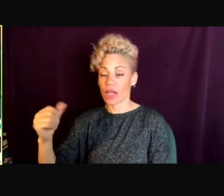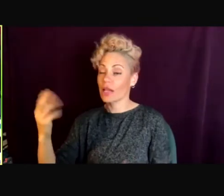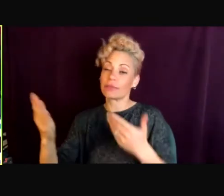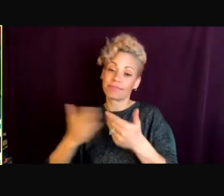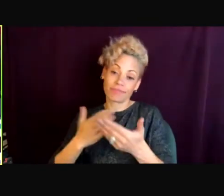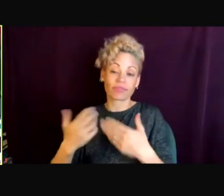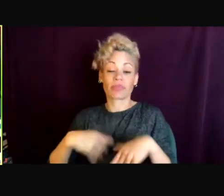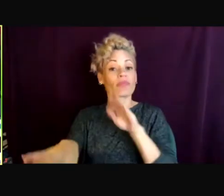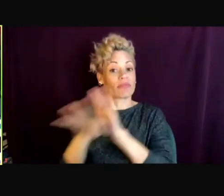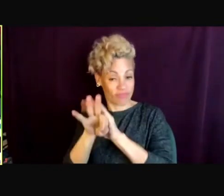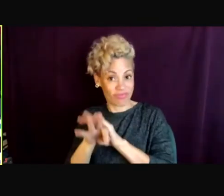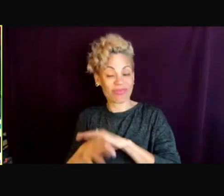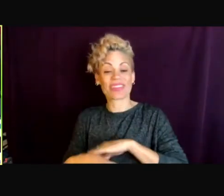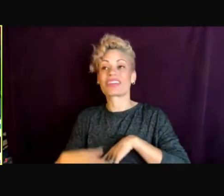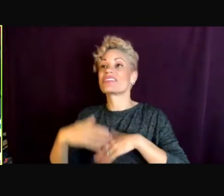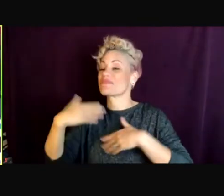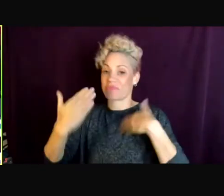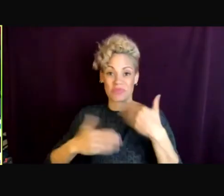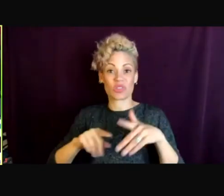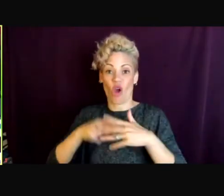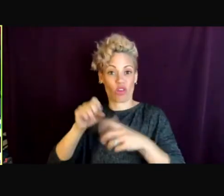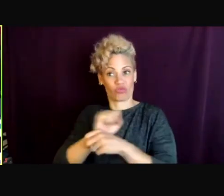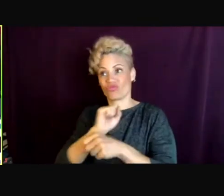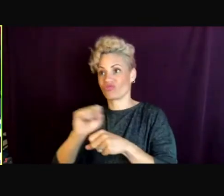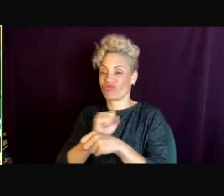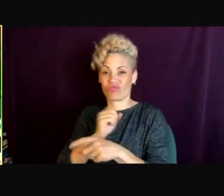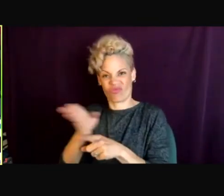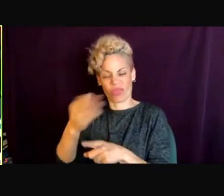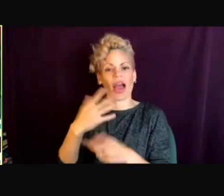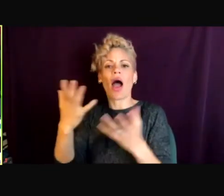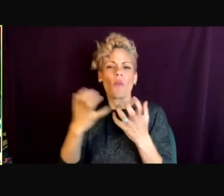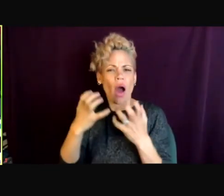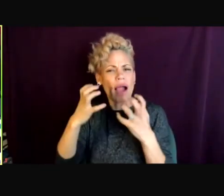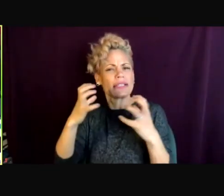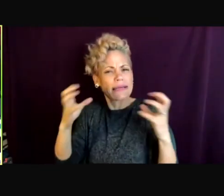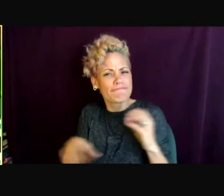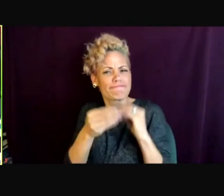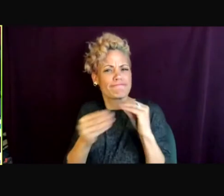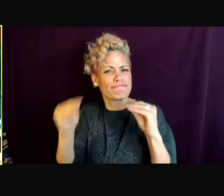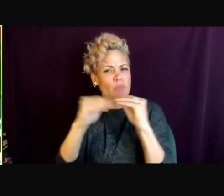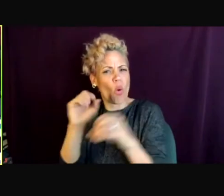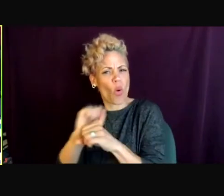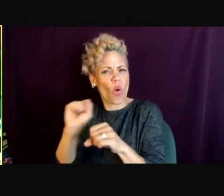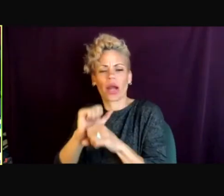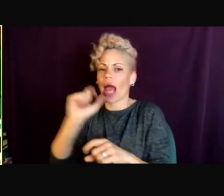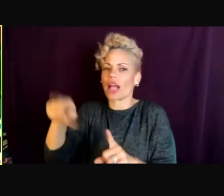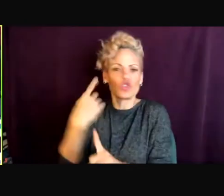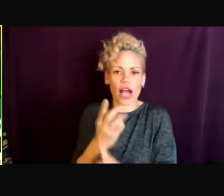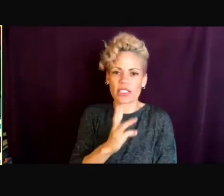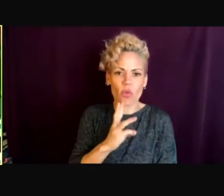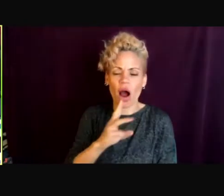besides agriculture and water and so forth for my district in Central California.